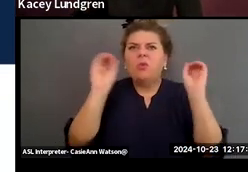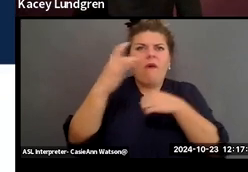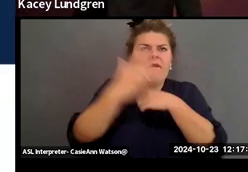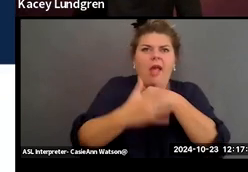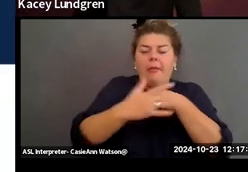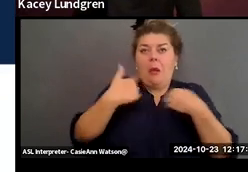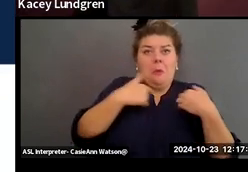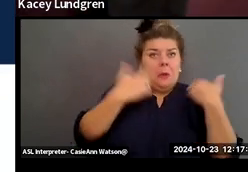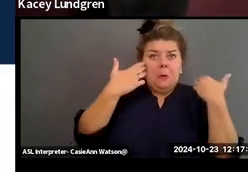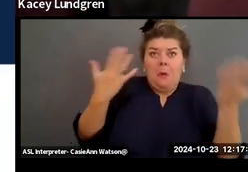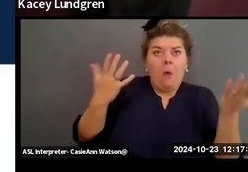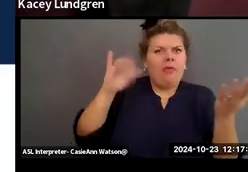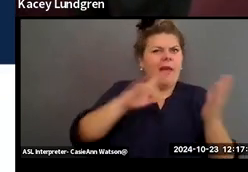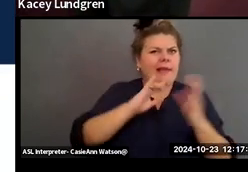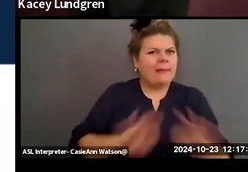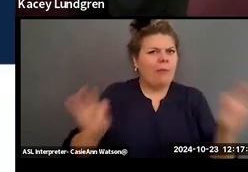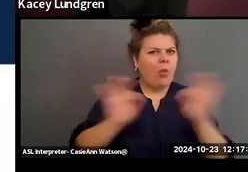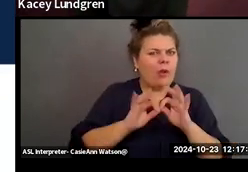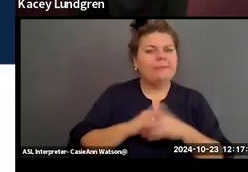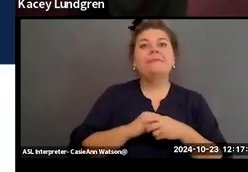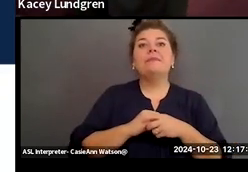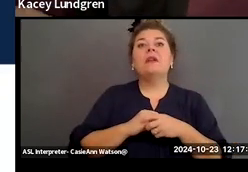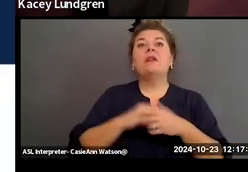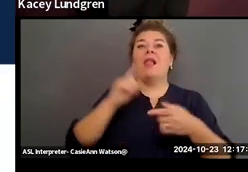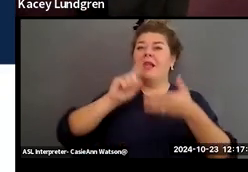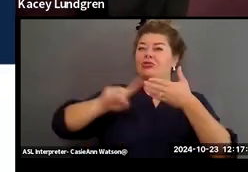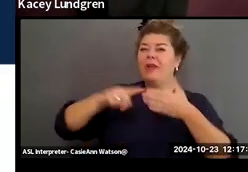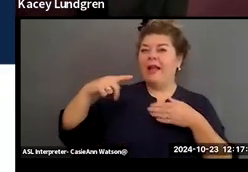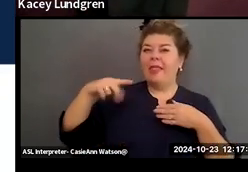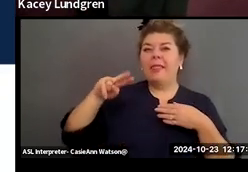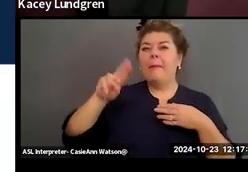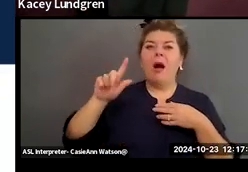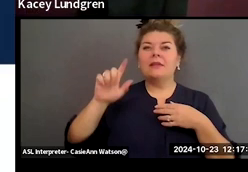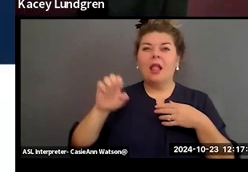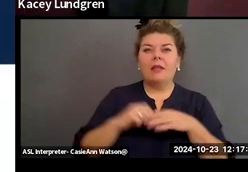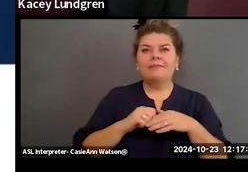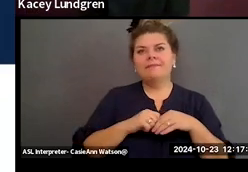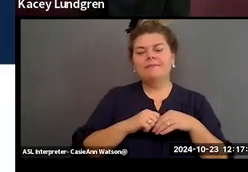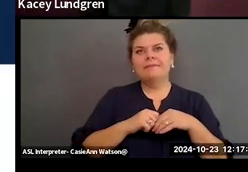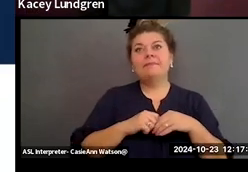That's gonna be important. All right, let's check on our puzzle. There we go.